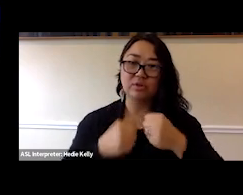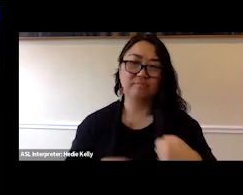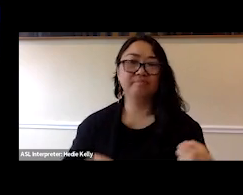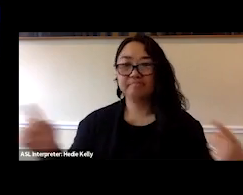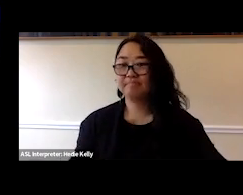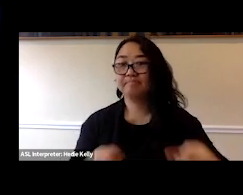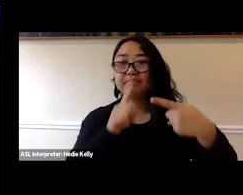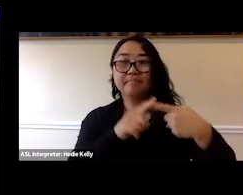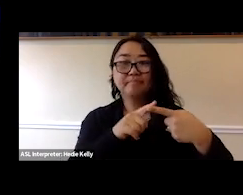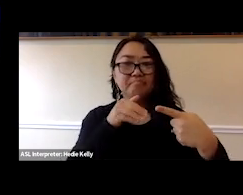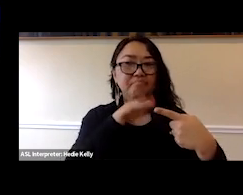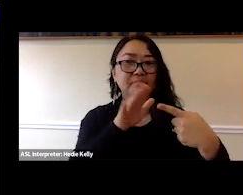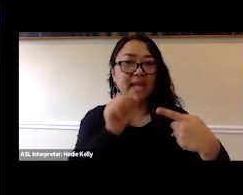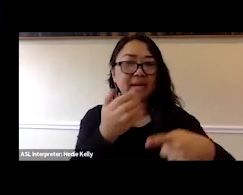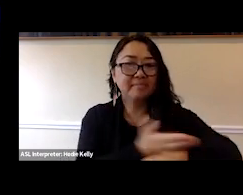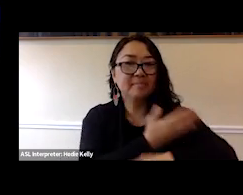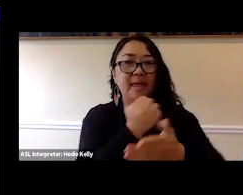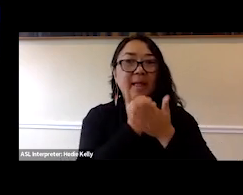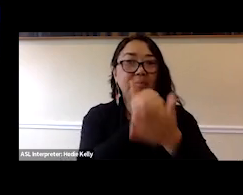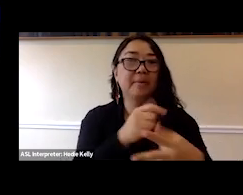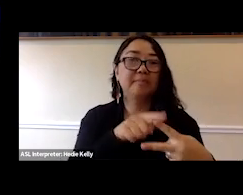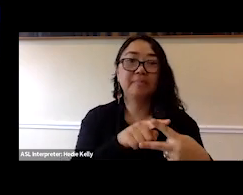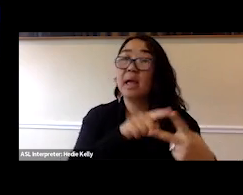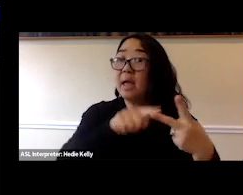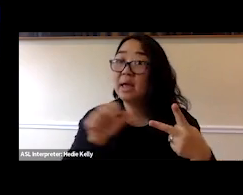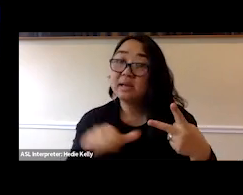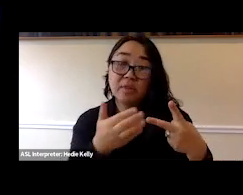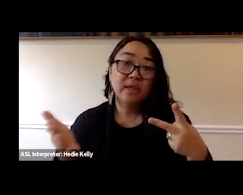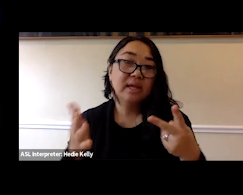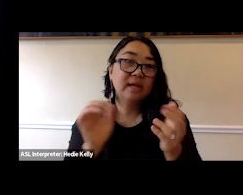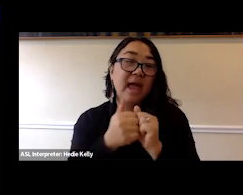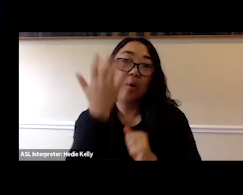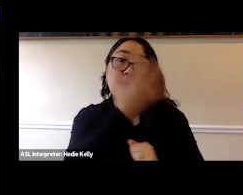There's another thing here, too. When we go back to how does it look, I want to point out we have the brand